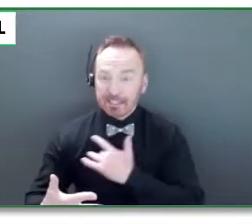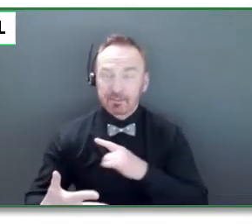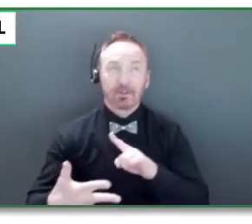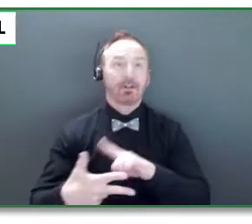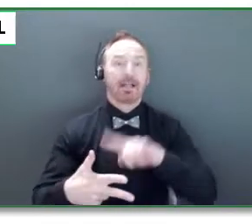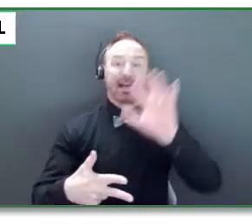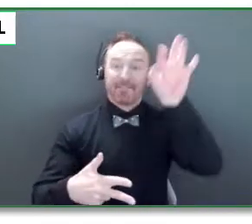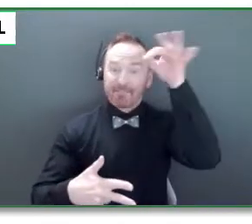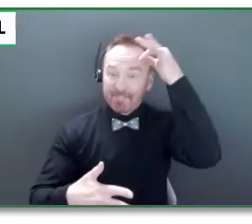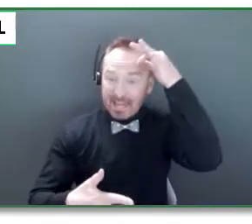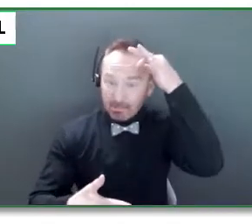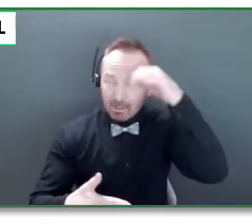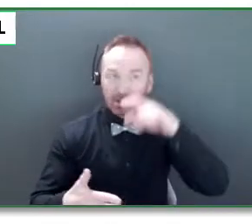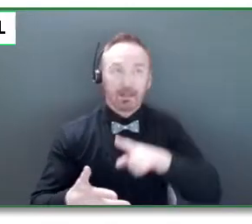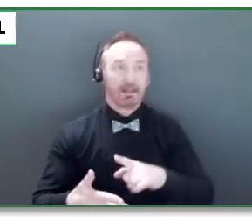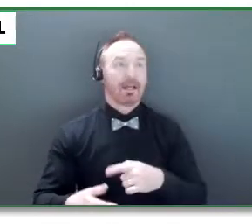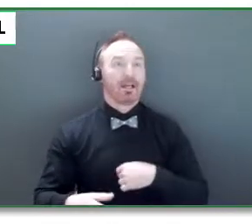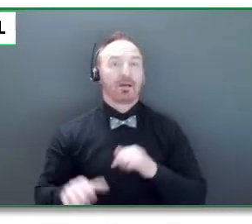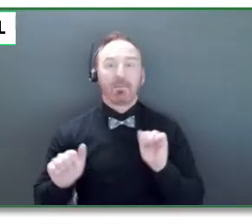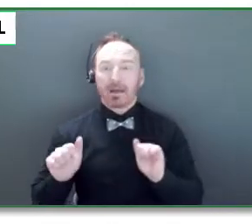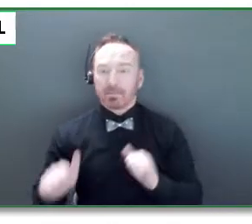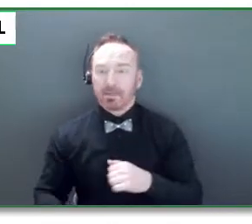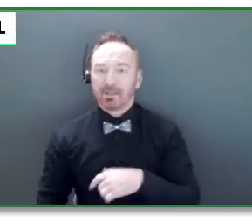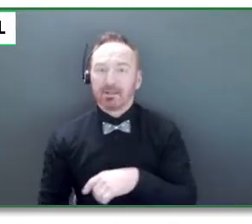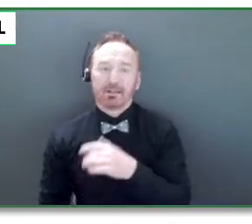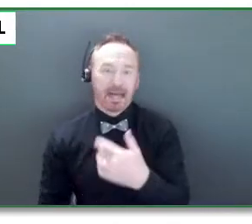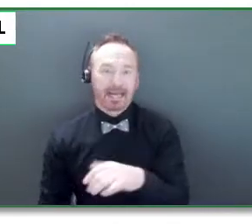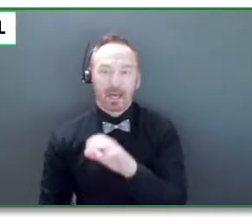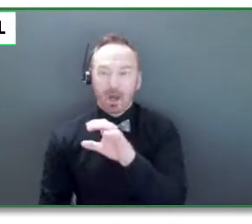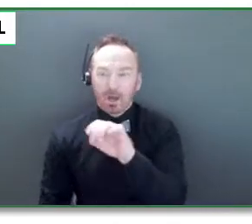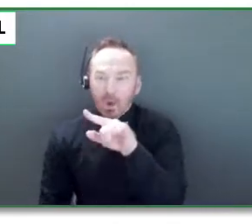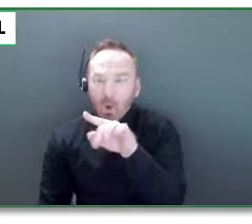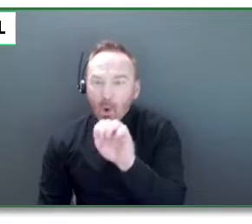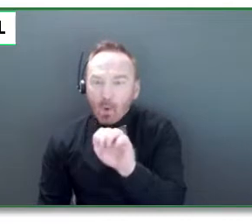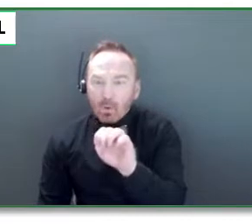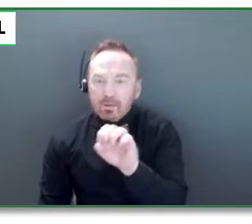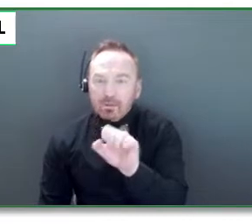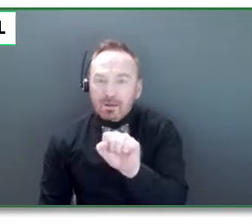provincial one and then there's our park regulations. There's Parks Canada but